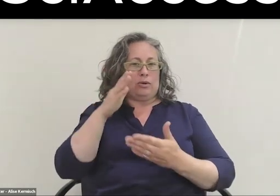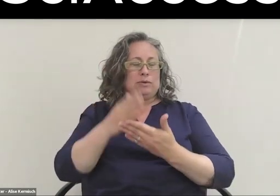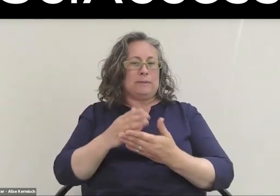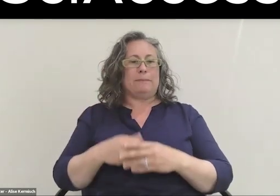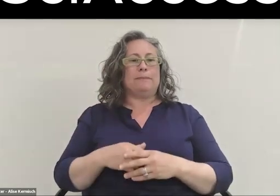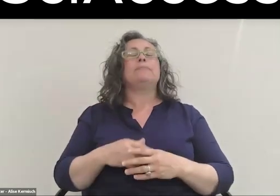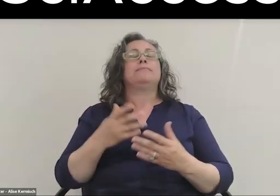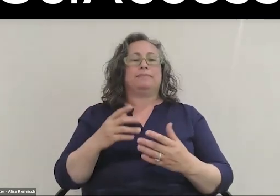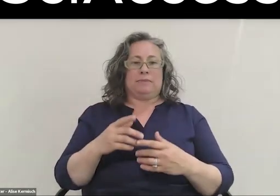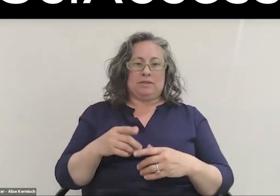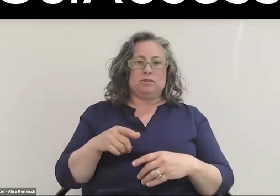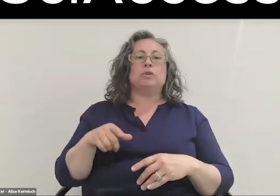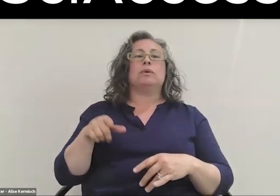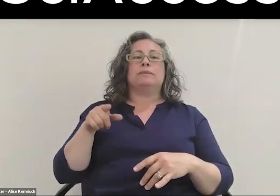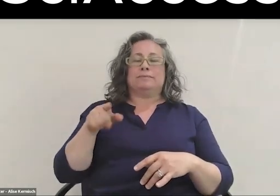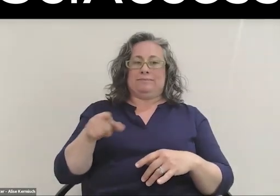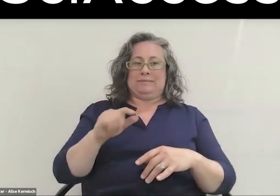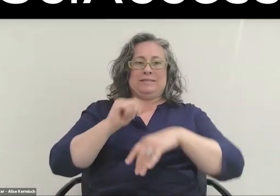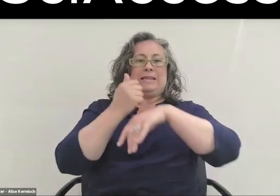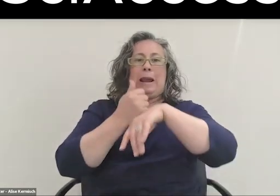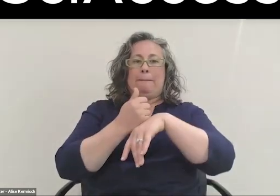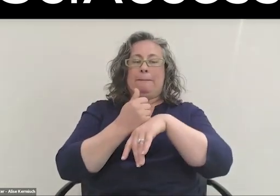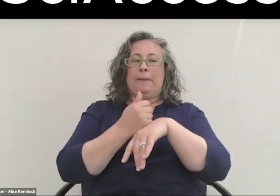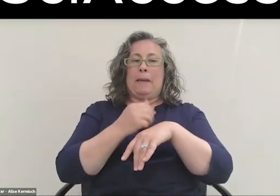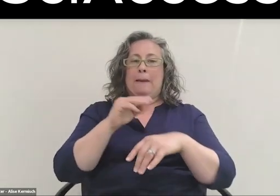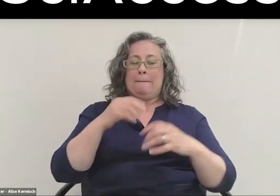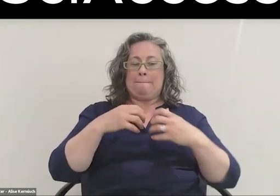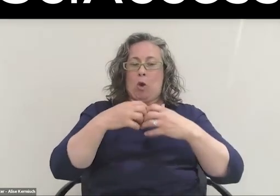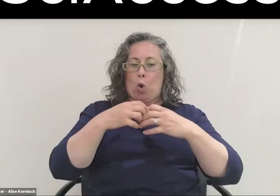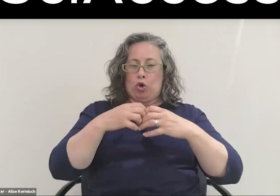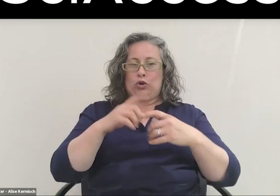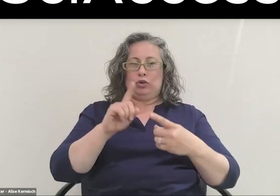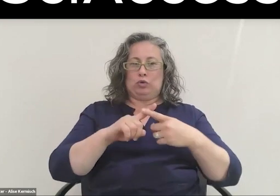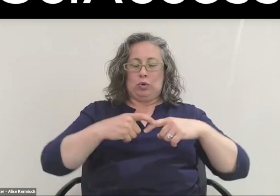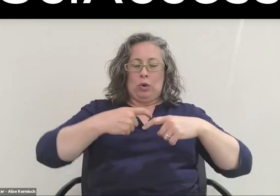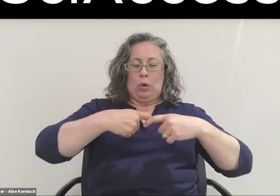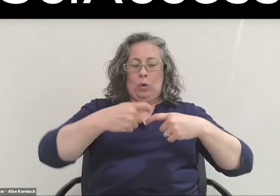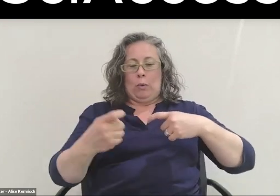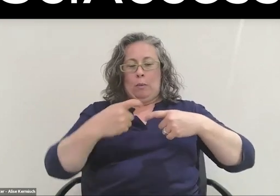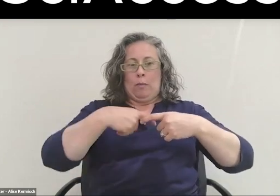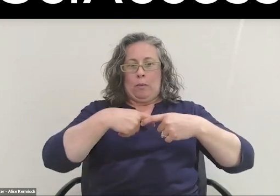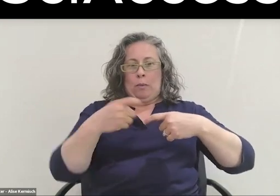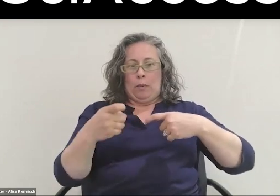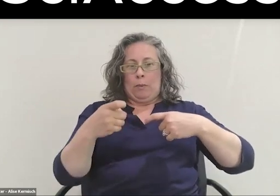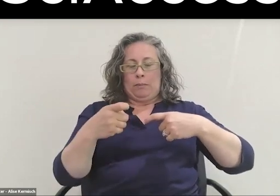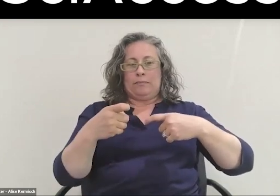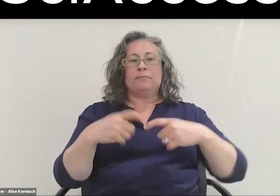He uses a servomotor to unlatch the cage,